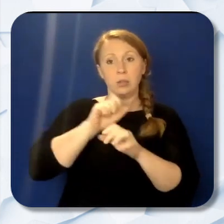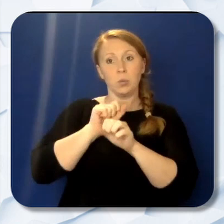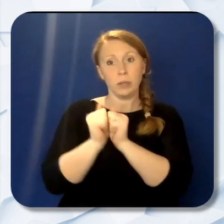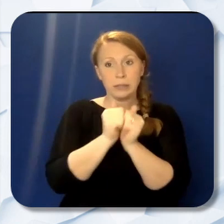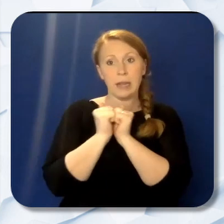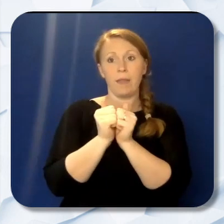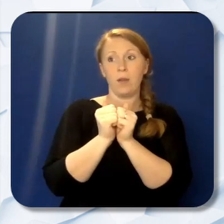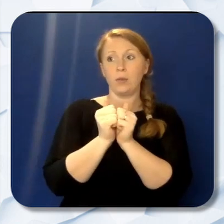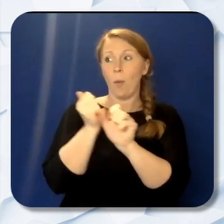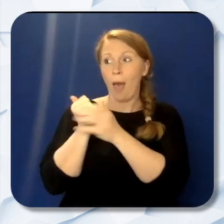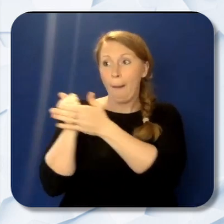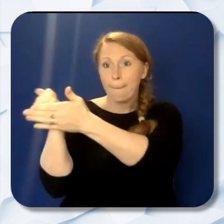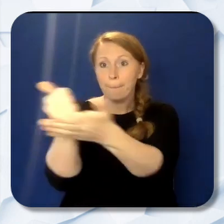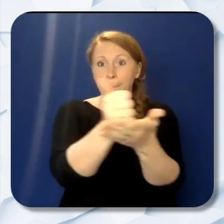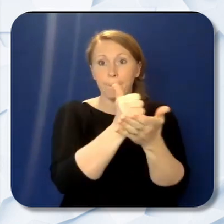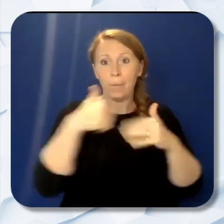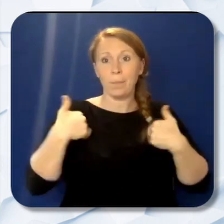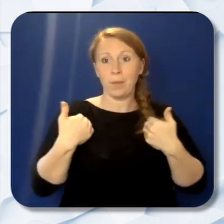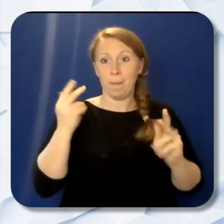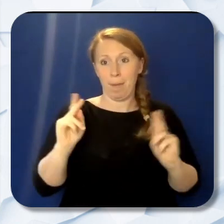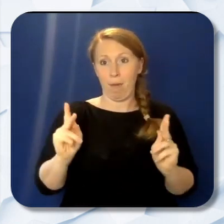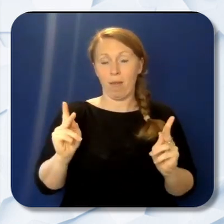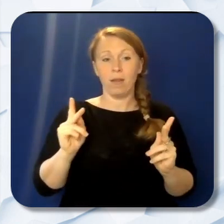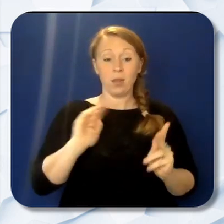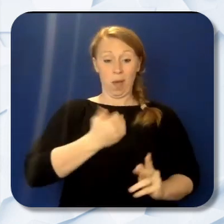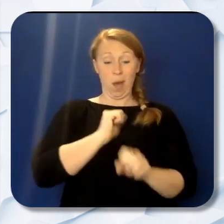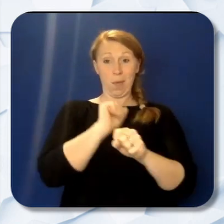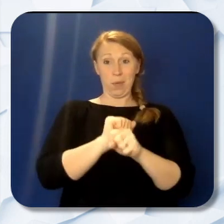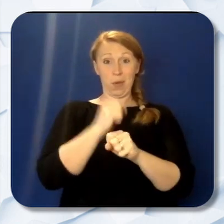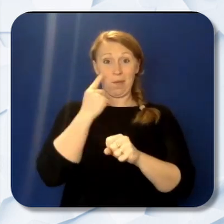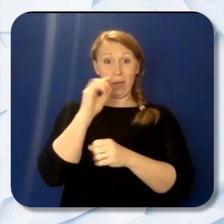and with that in mind our work via the overdose Prevention initiative not only